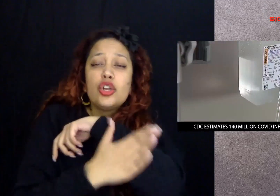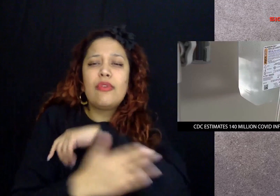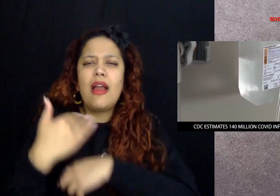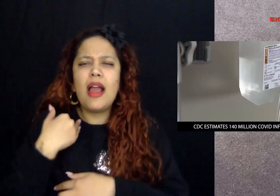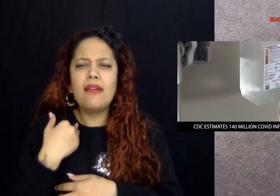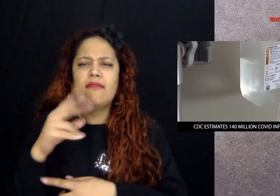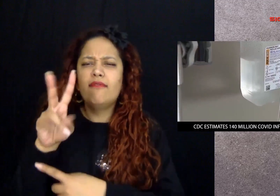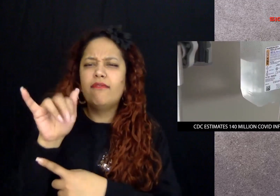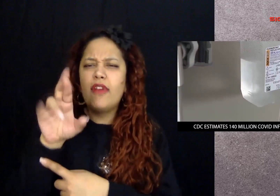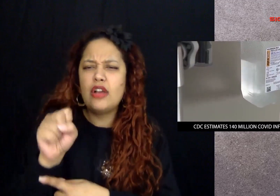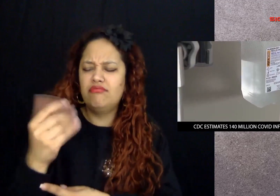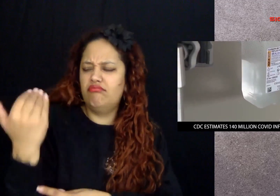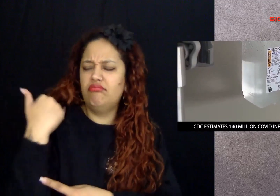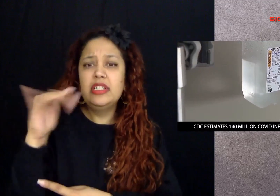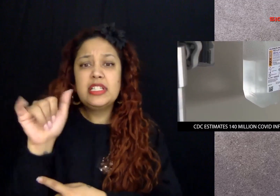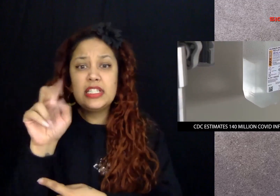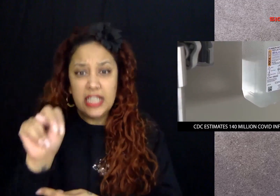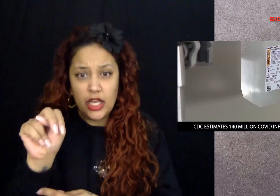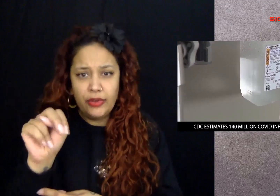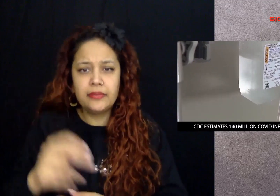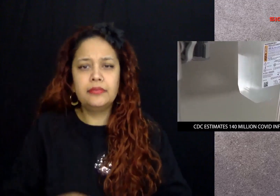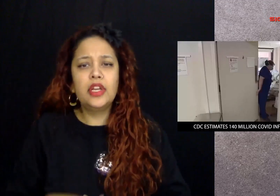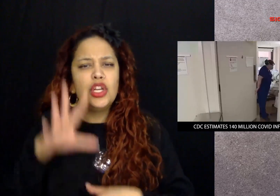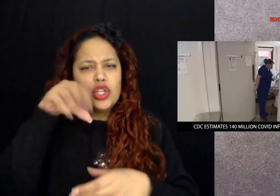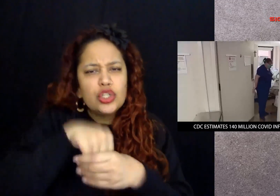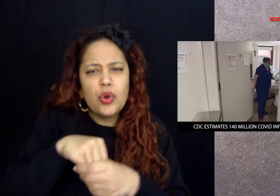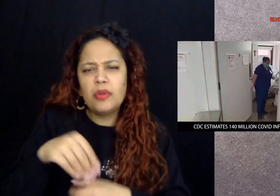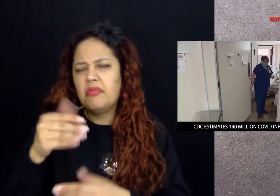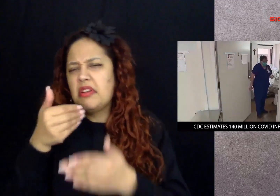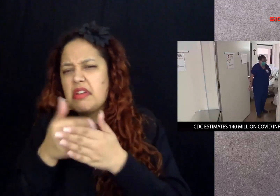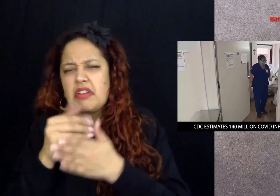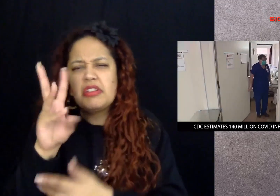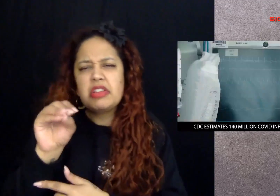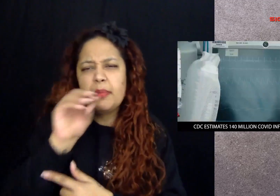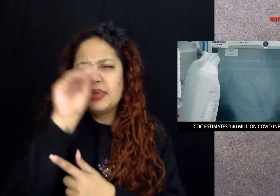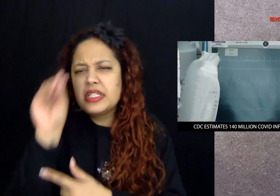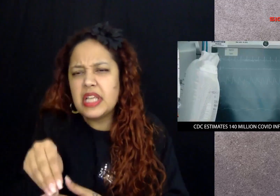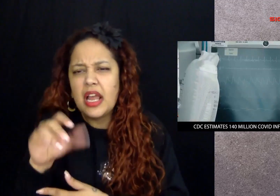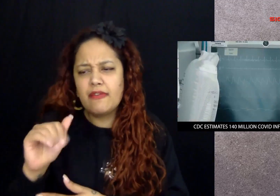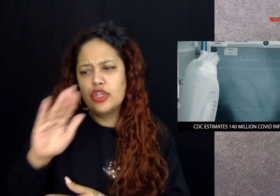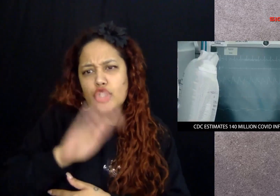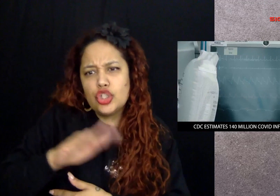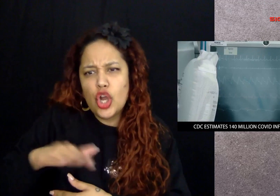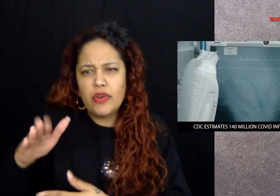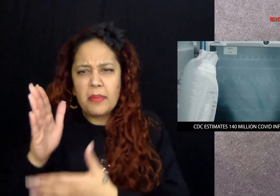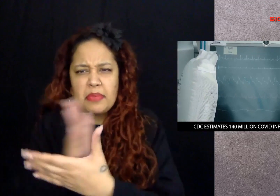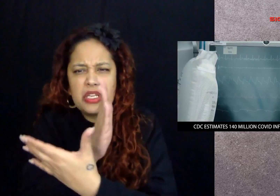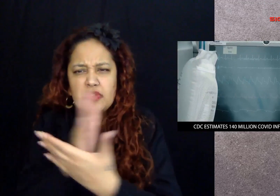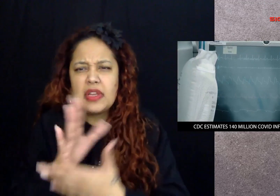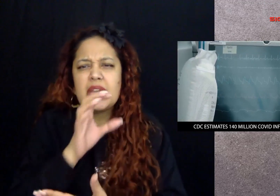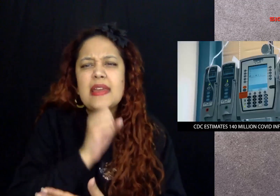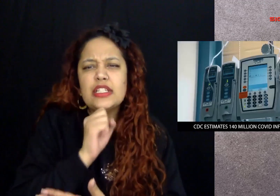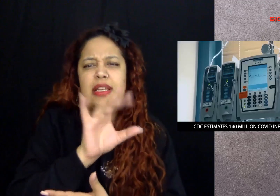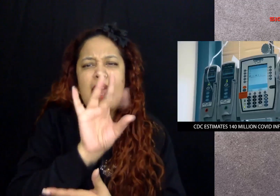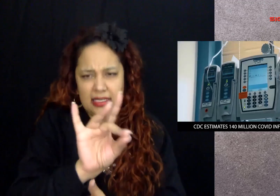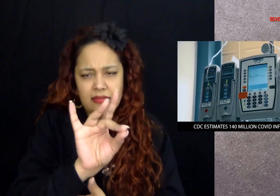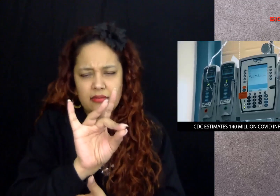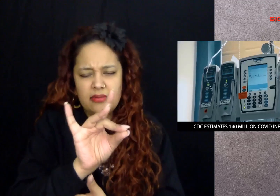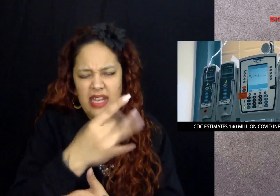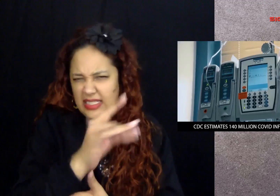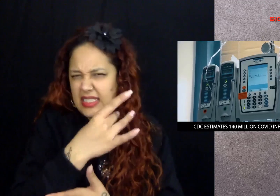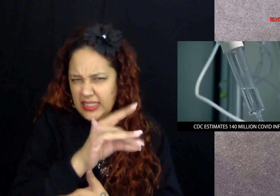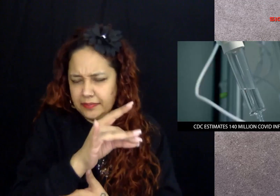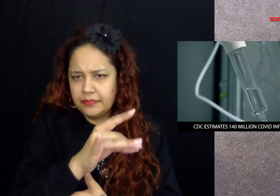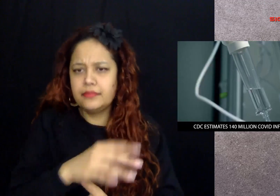infections in the US and roughly 43% of the country has had the virus as of late January